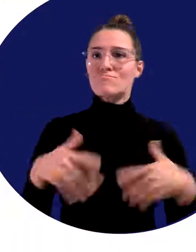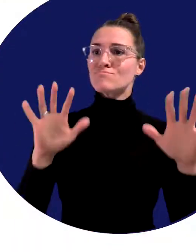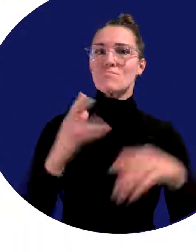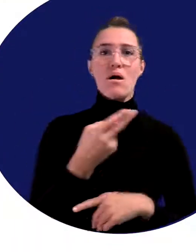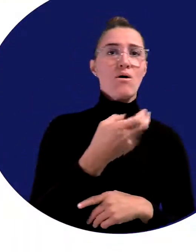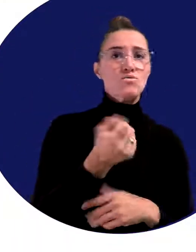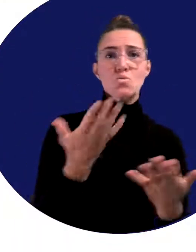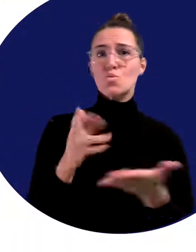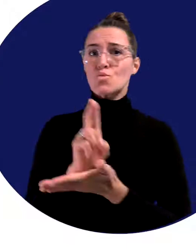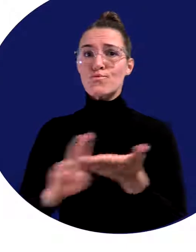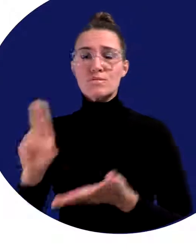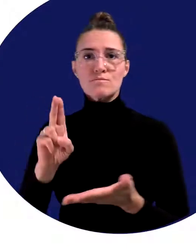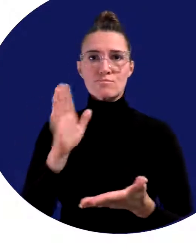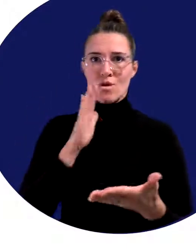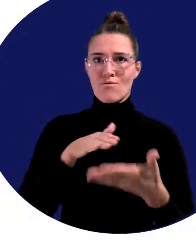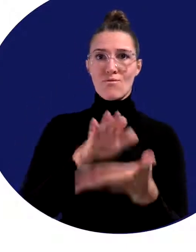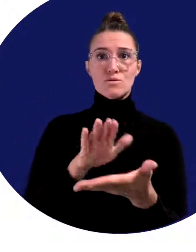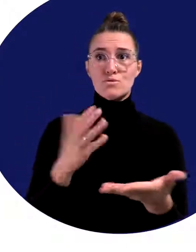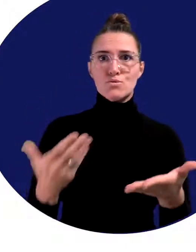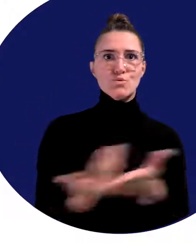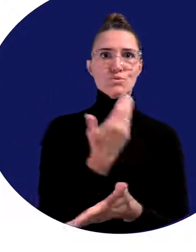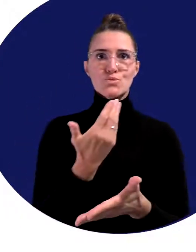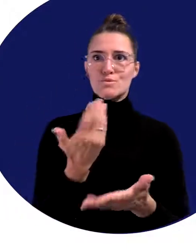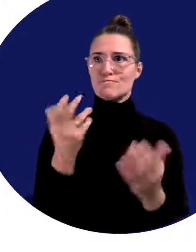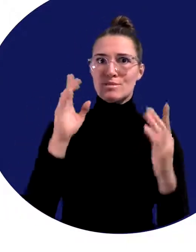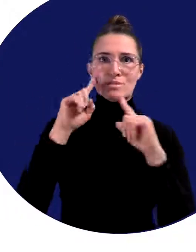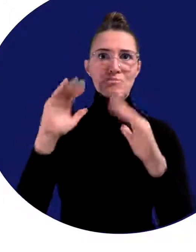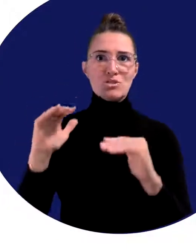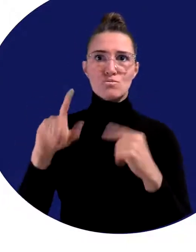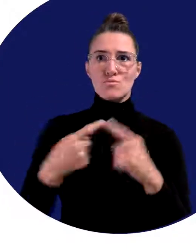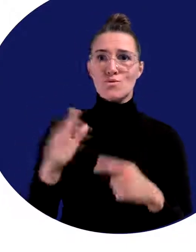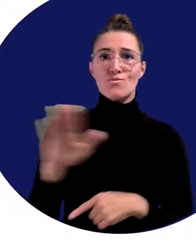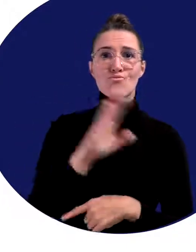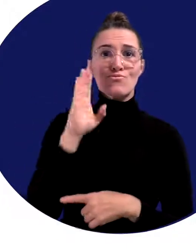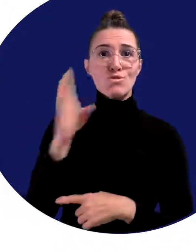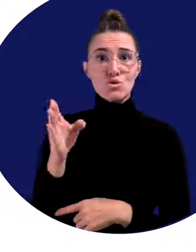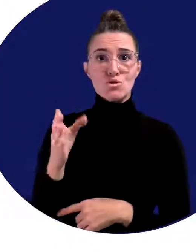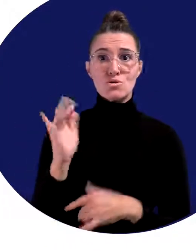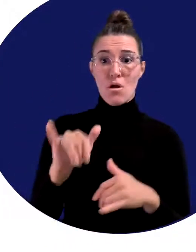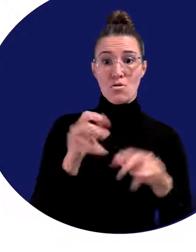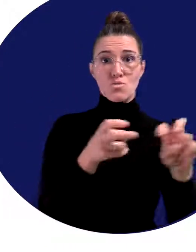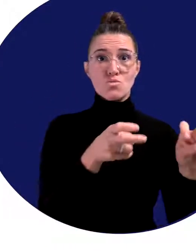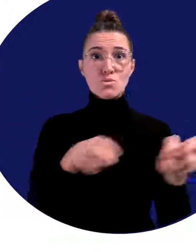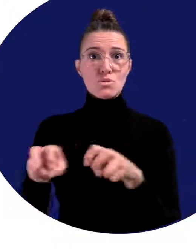As young people complete high school or post-secondary, they face many new expectations about their future.